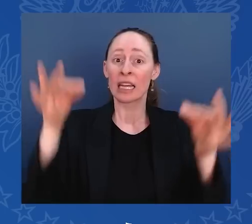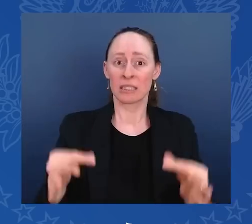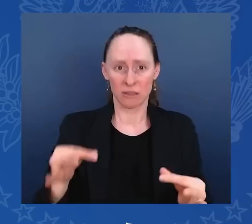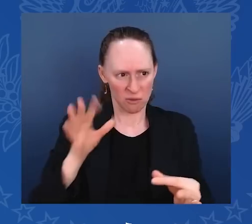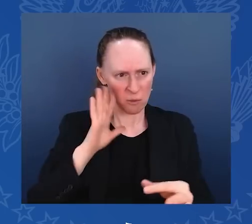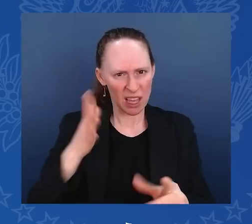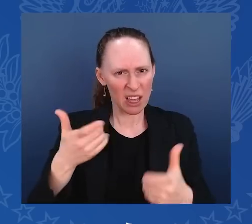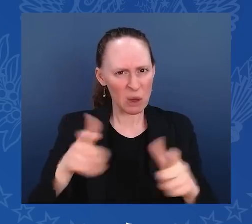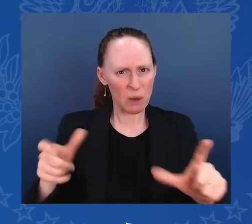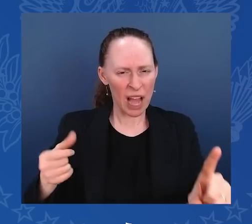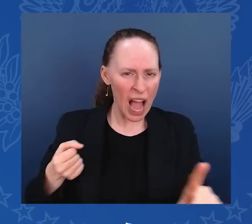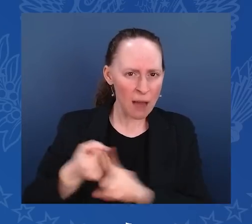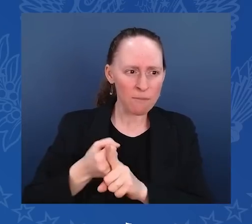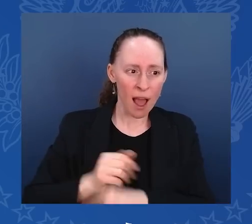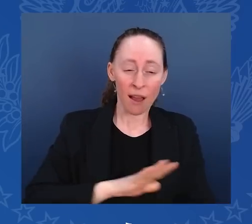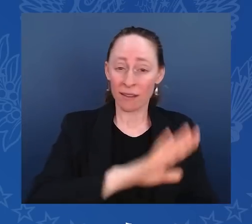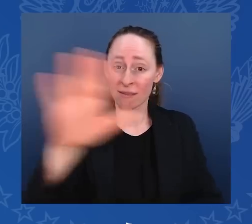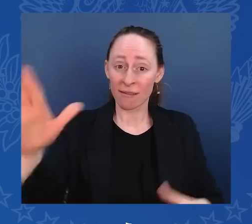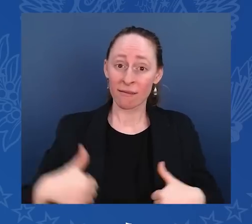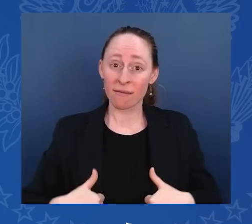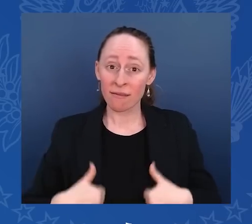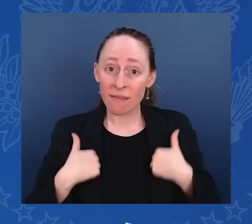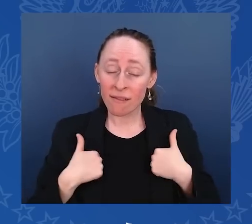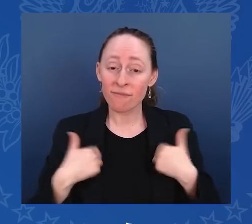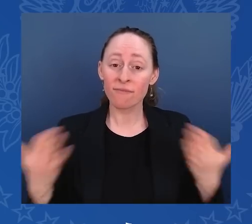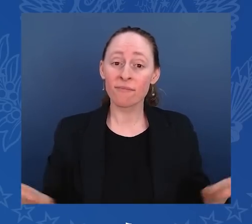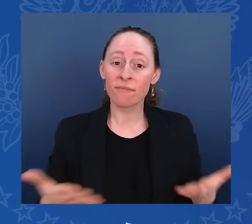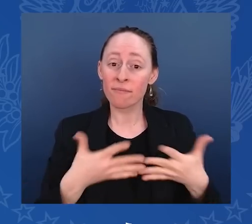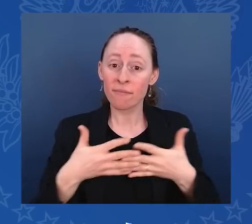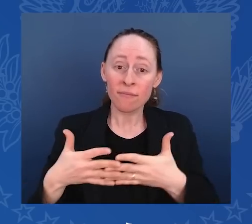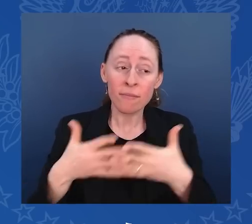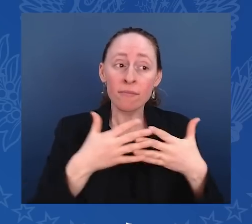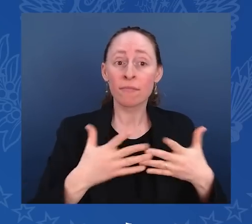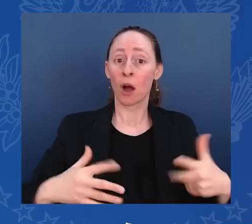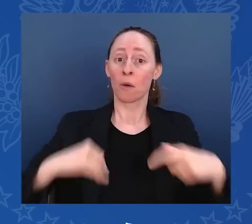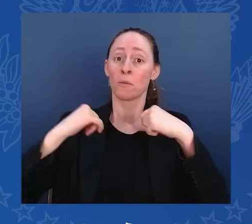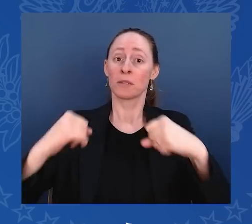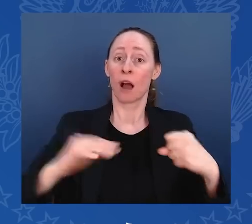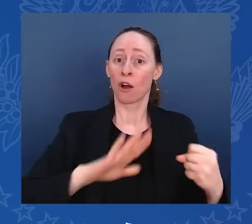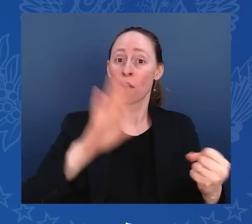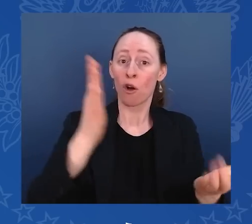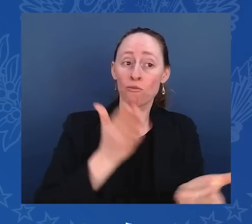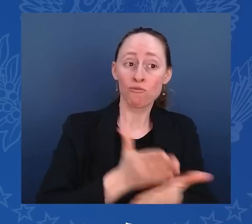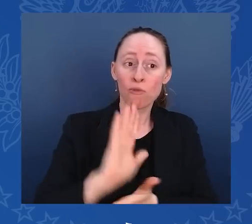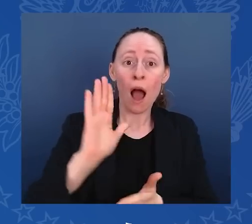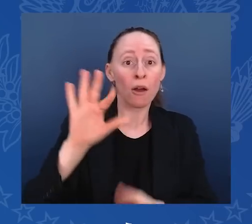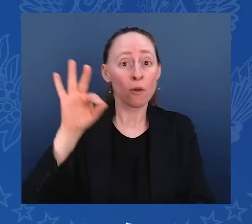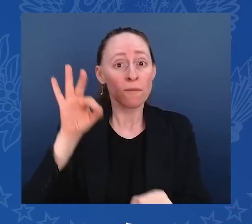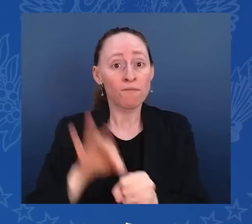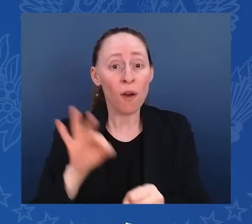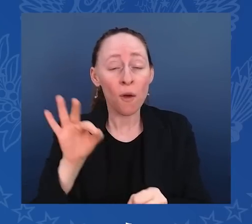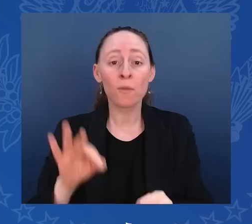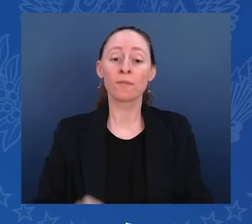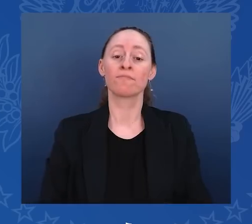Defending constitutional liberties. Replacing pr- -- you know, respecting the idea precedent matters -- precedent matters.